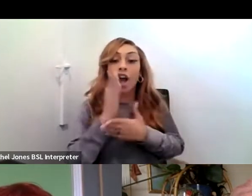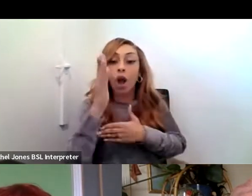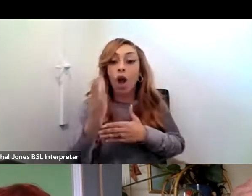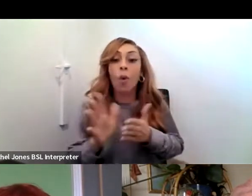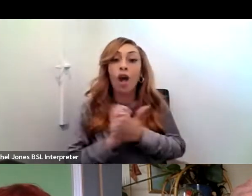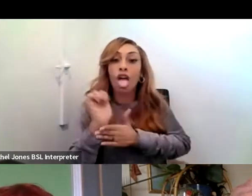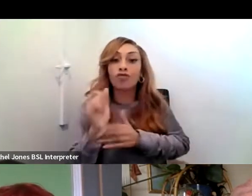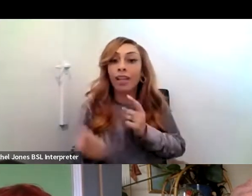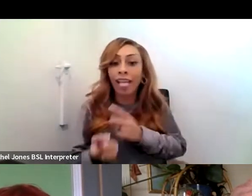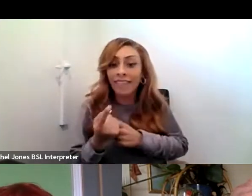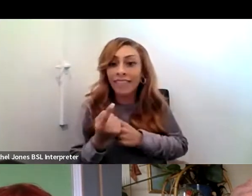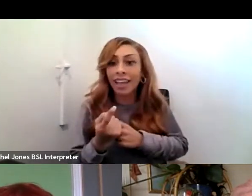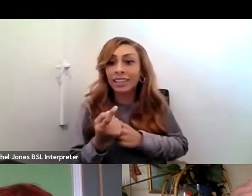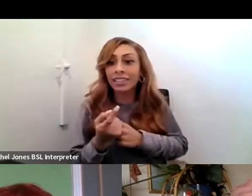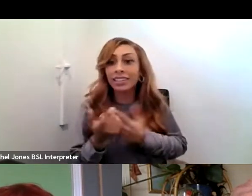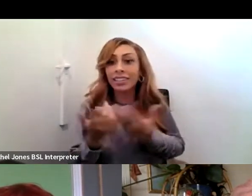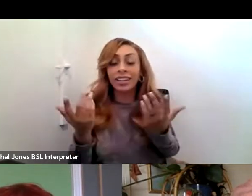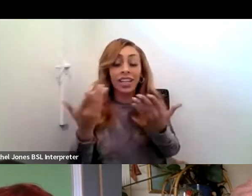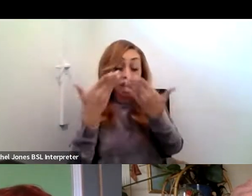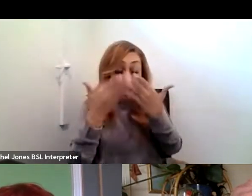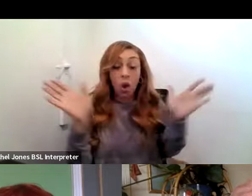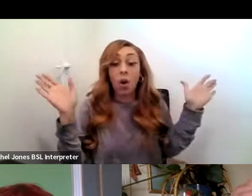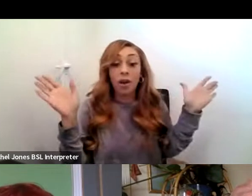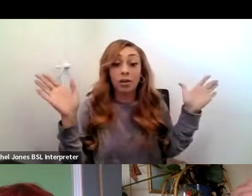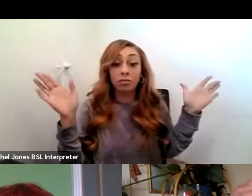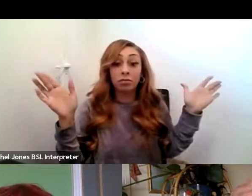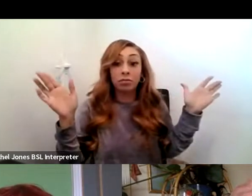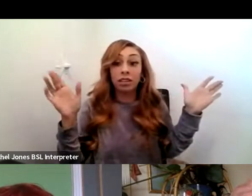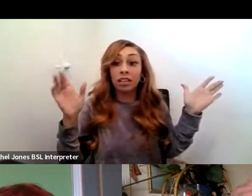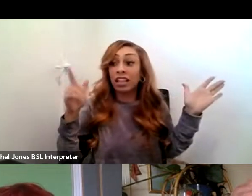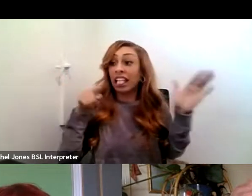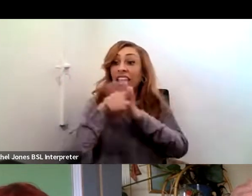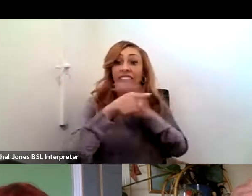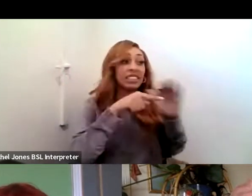and then suddenly the doors opened, everybody left and here she is,